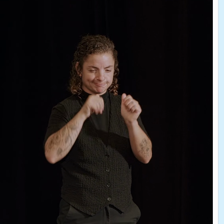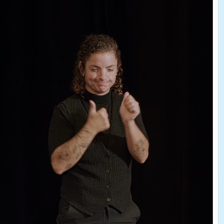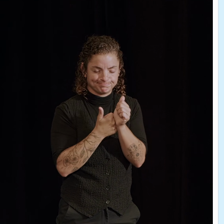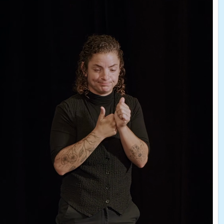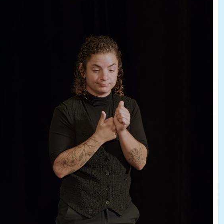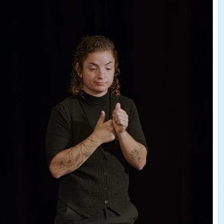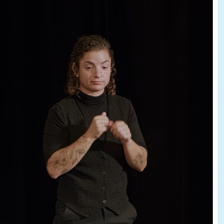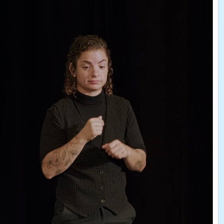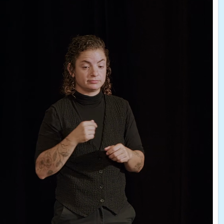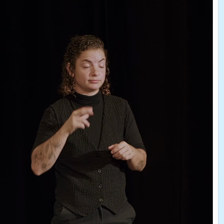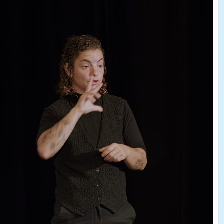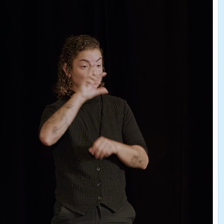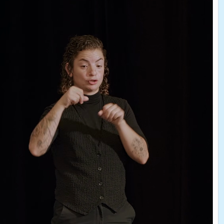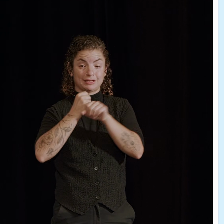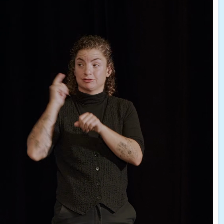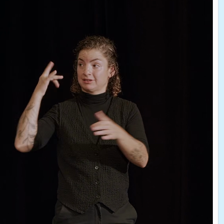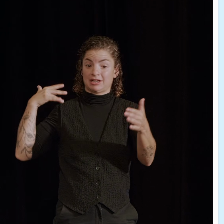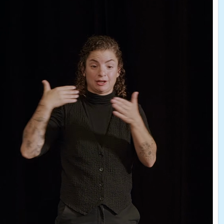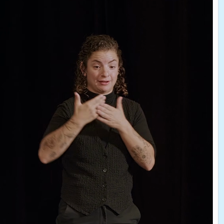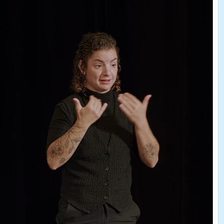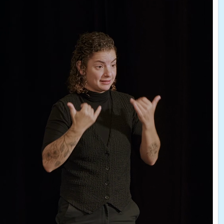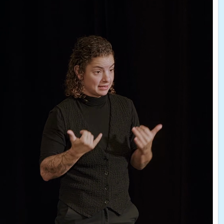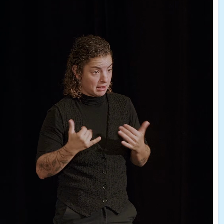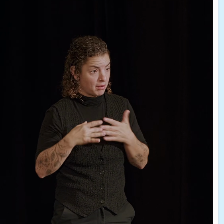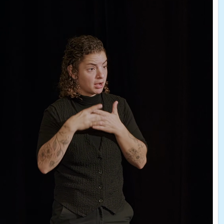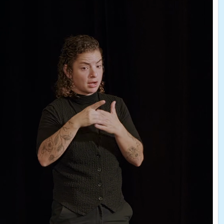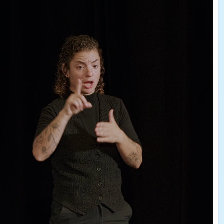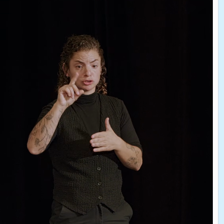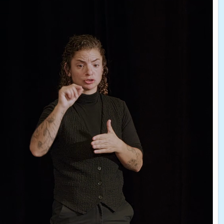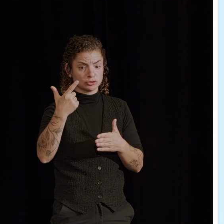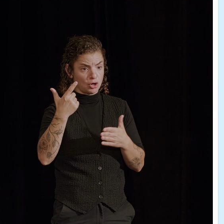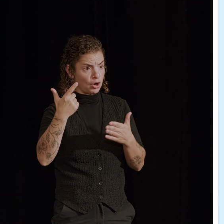the guide dog is the state of the art in terms of intelligent